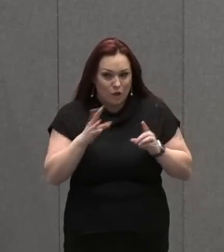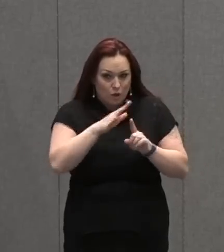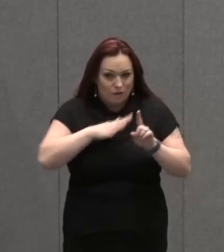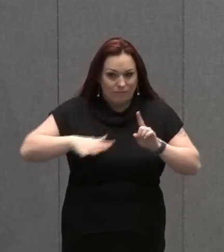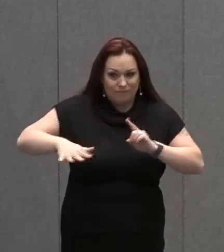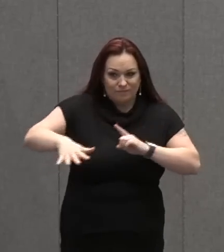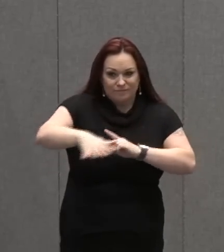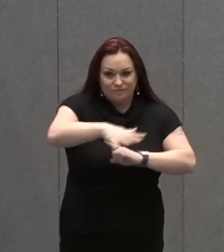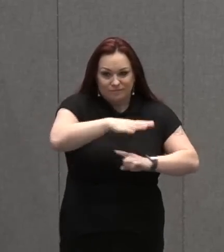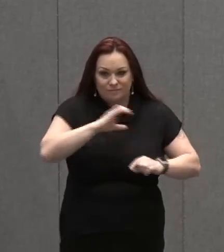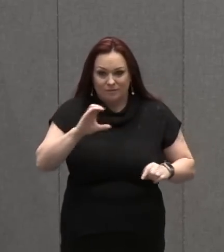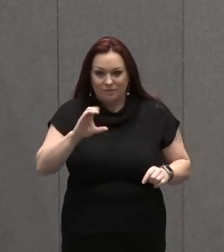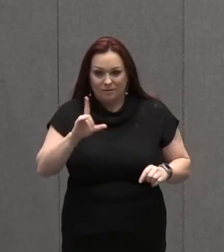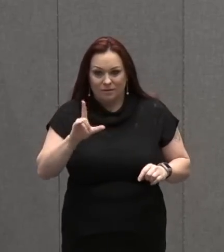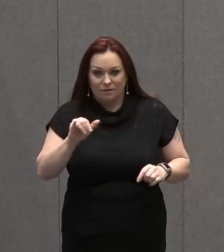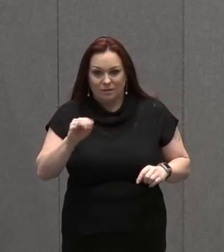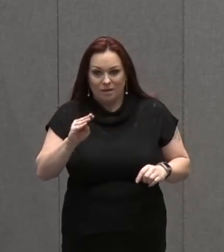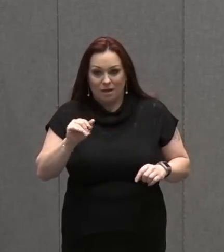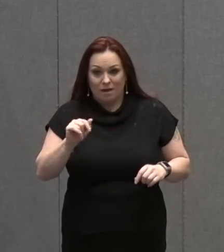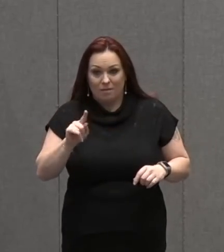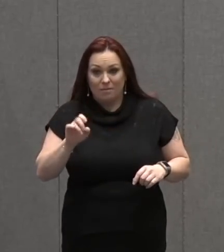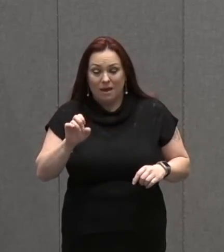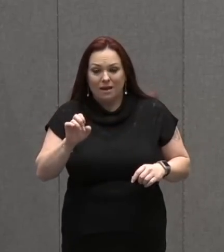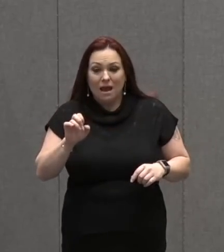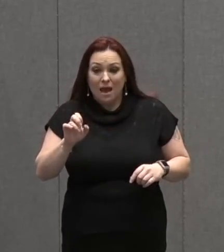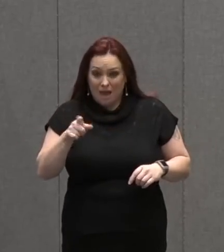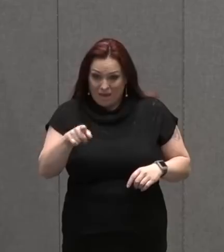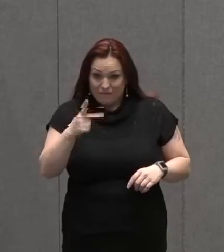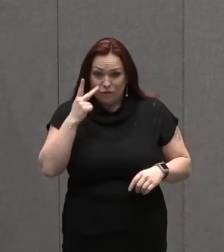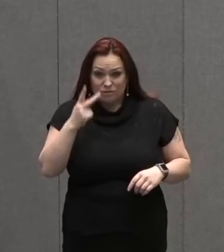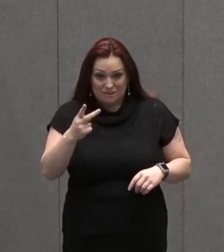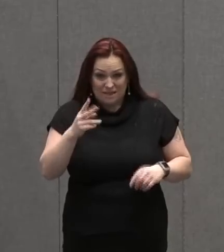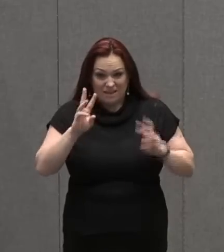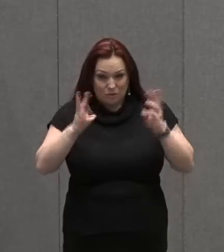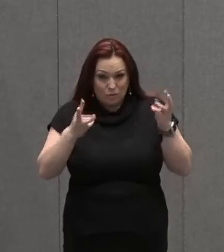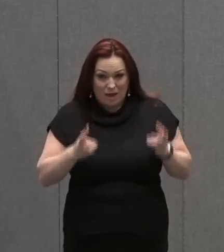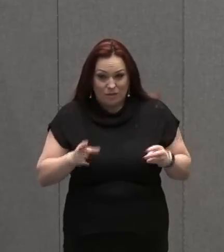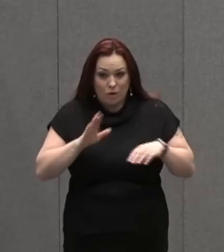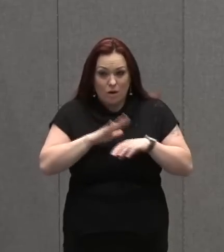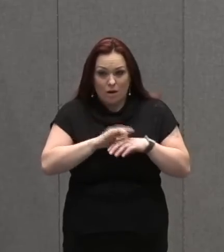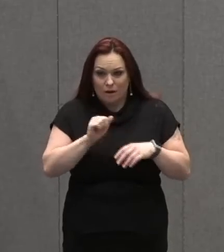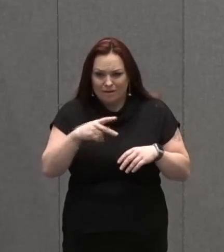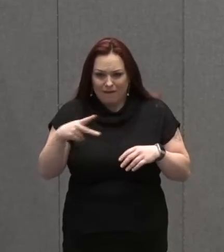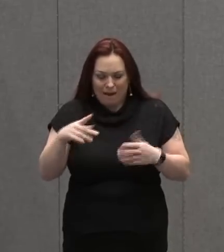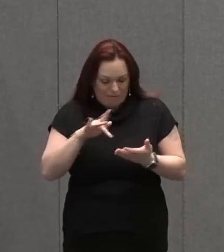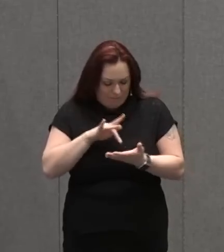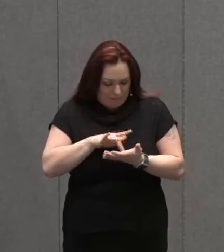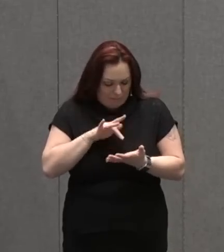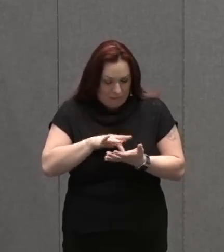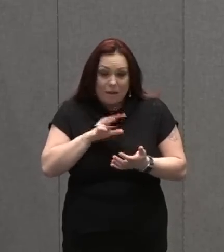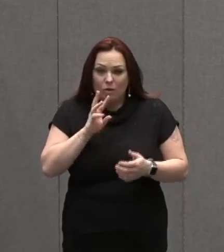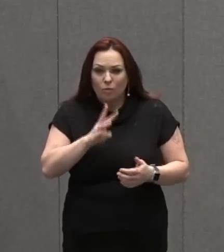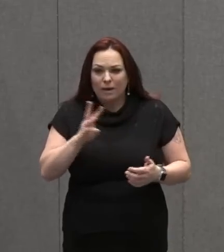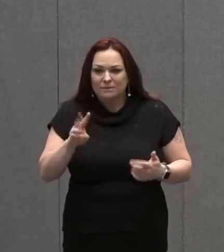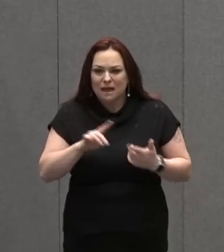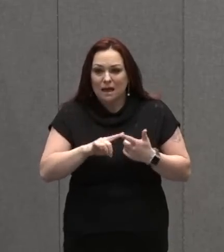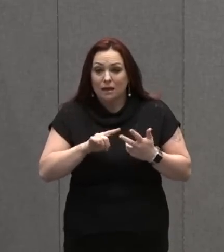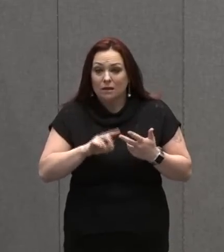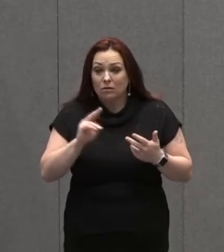Have you ever seen the weather on an app, on a website or maybe during the news on TV?